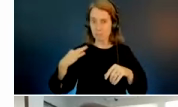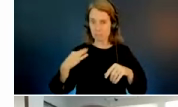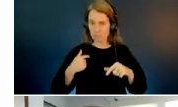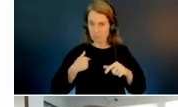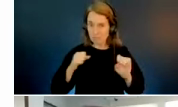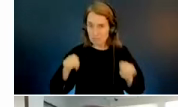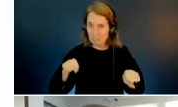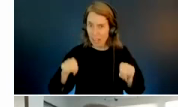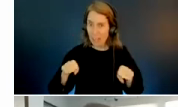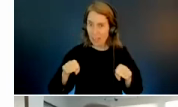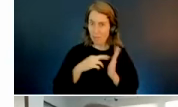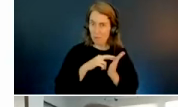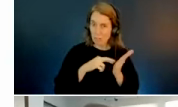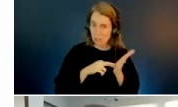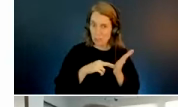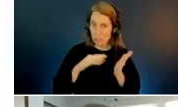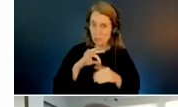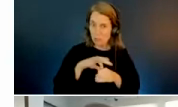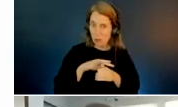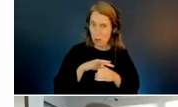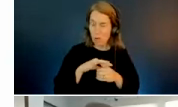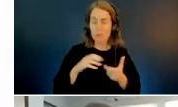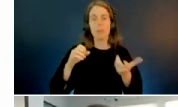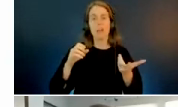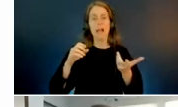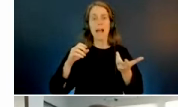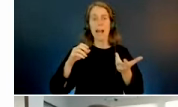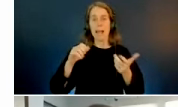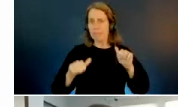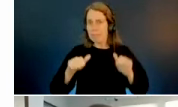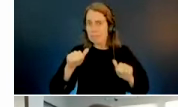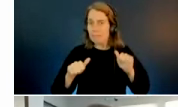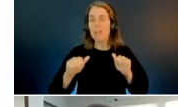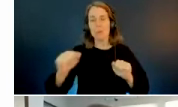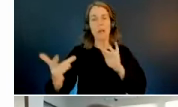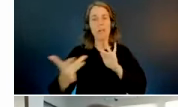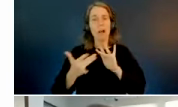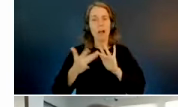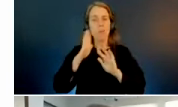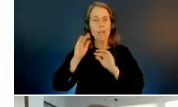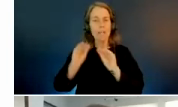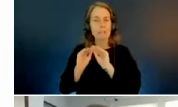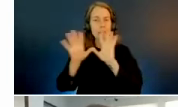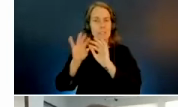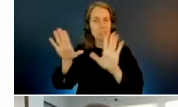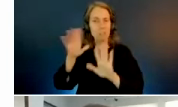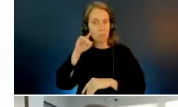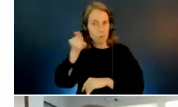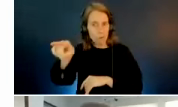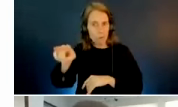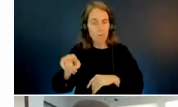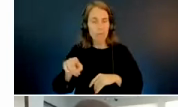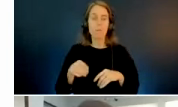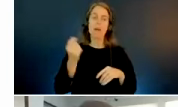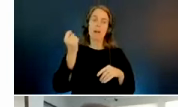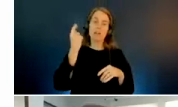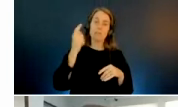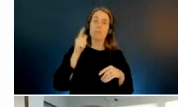mostly it's it's pretty clear um if you're say um say you're a formerly incarcerated person that's a